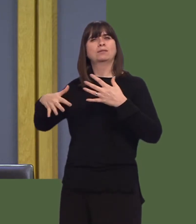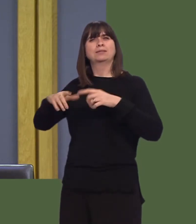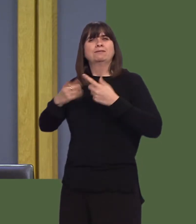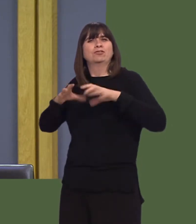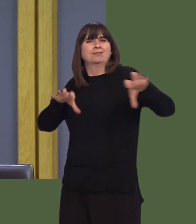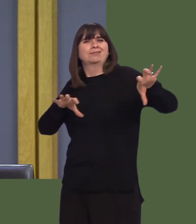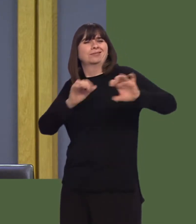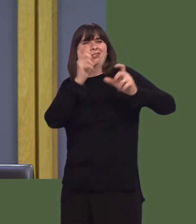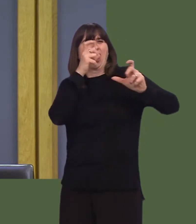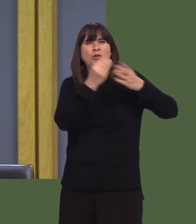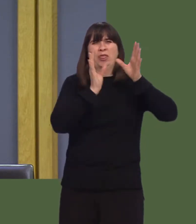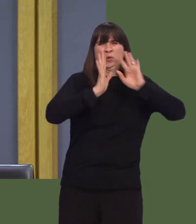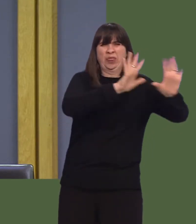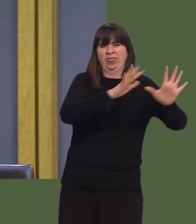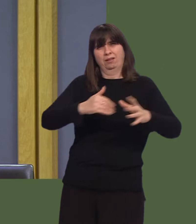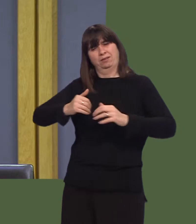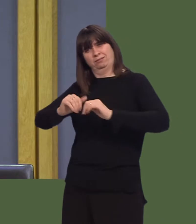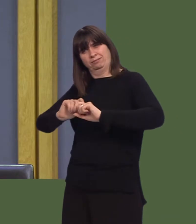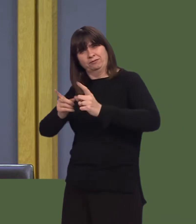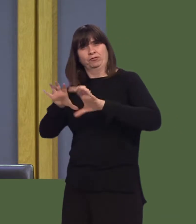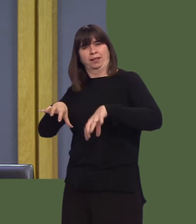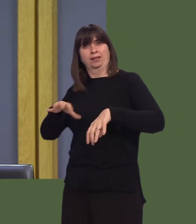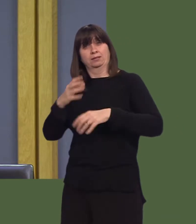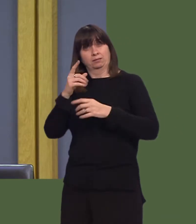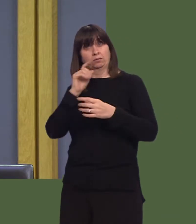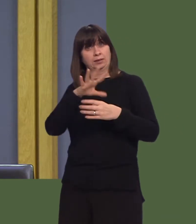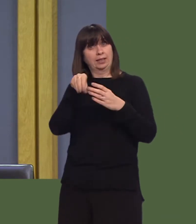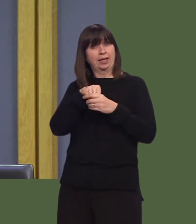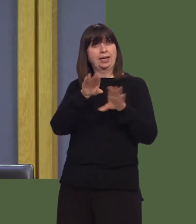Would you be willing to commit that to be part of the national skills strategy, and